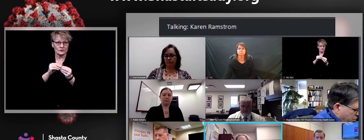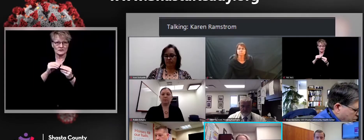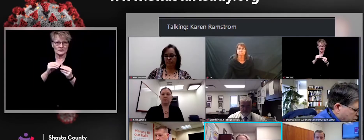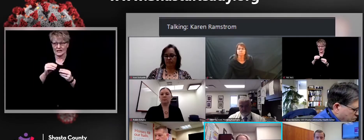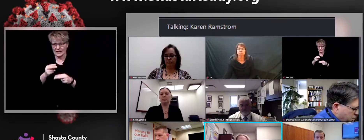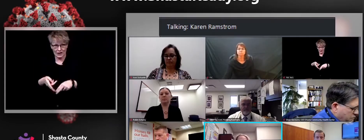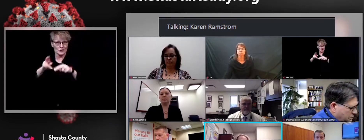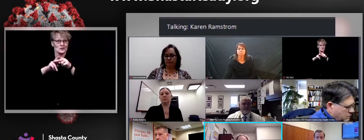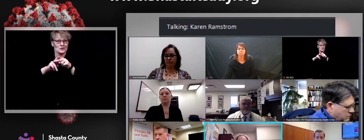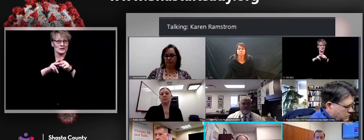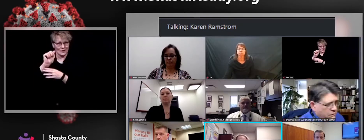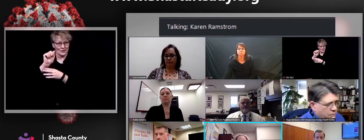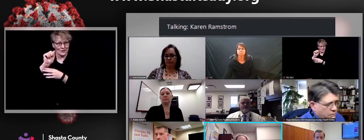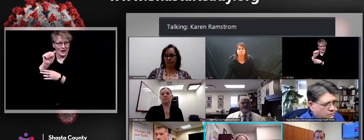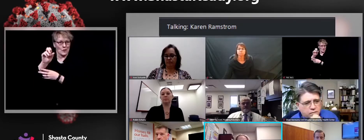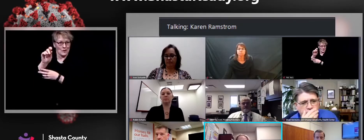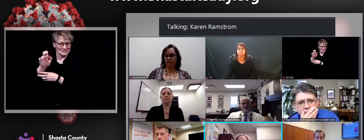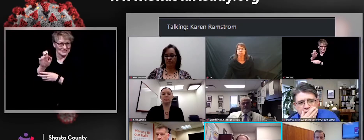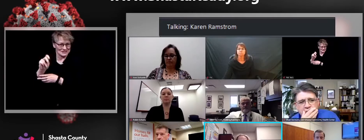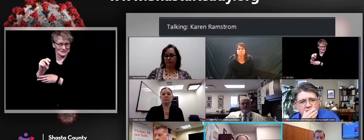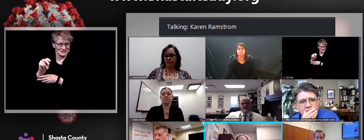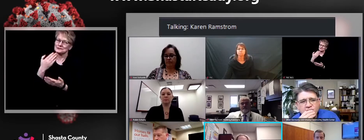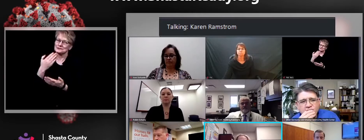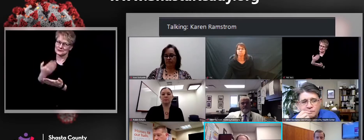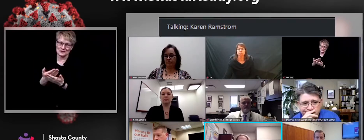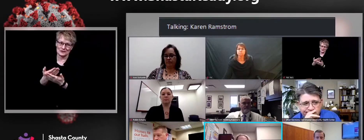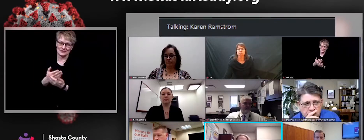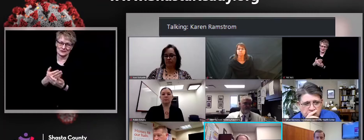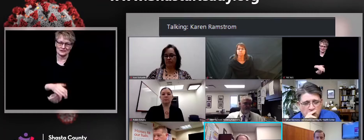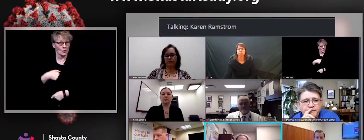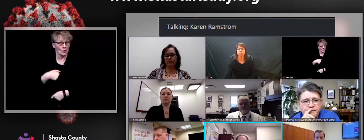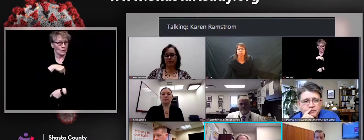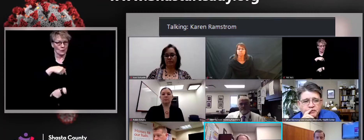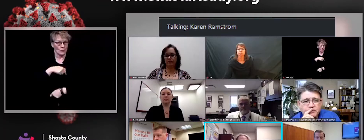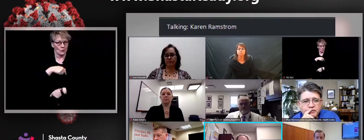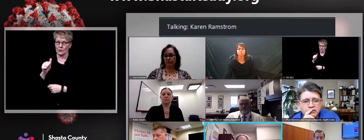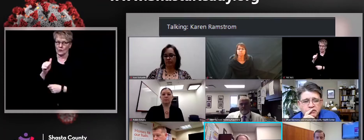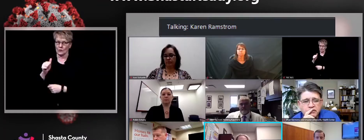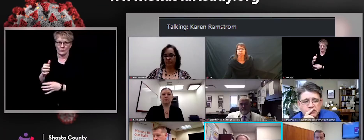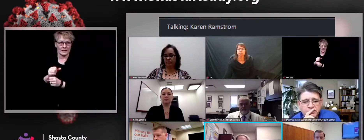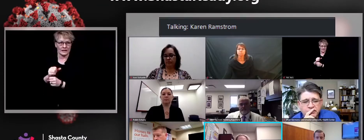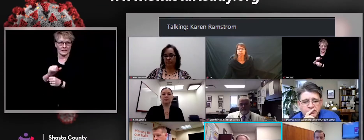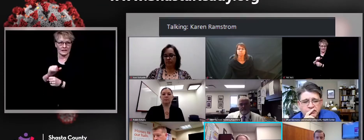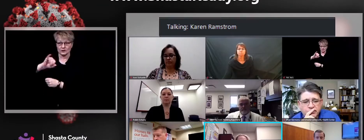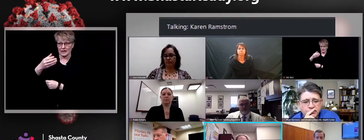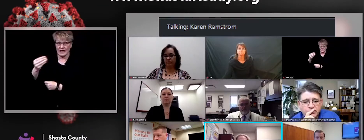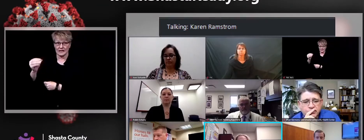We won't receive an additional allocation of Johnson and Johnson until the week of March 23rd.